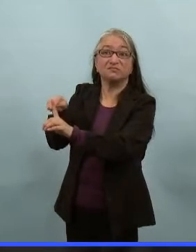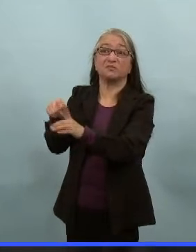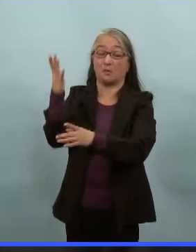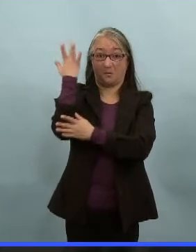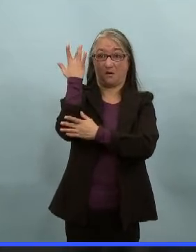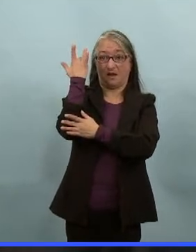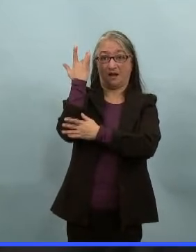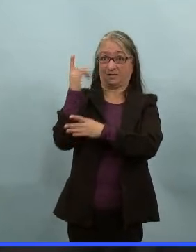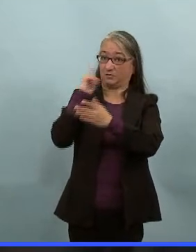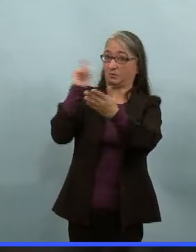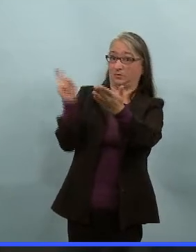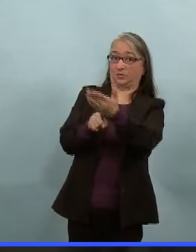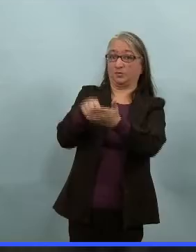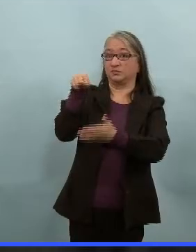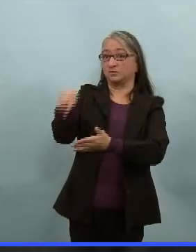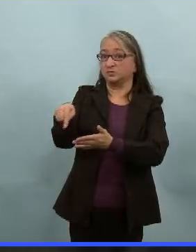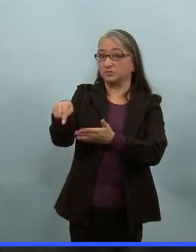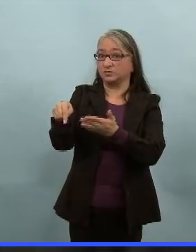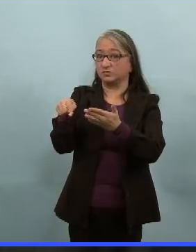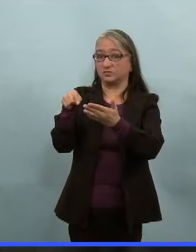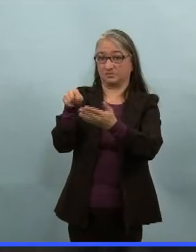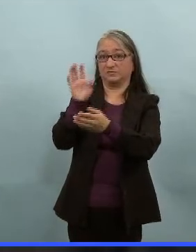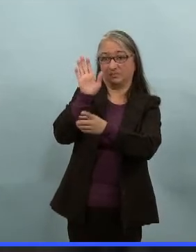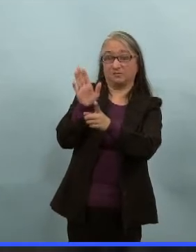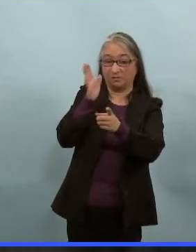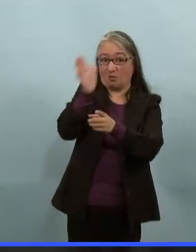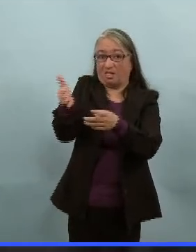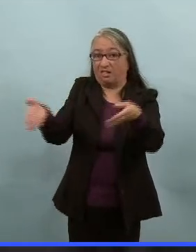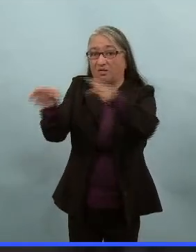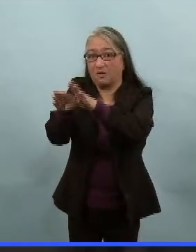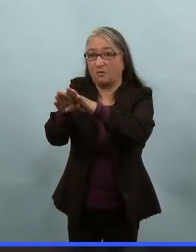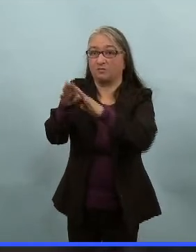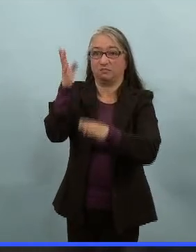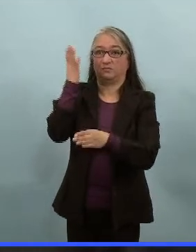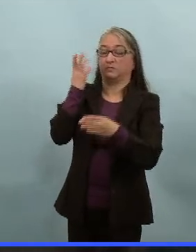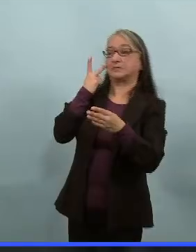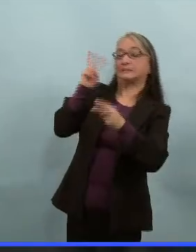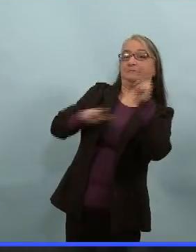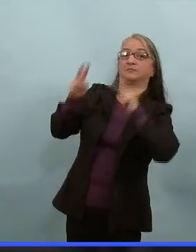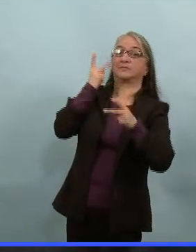time so we could all do something in relation to that we have masks that are there let's make sure